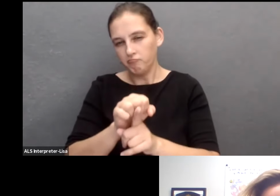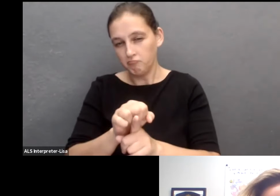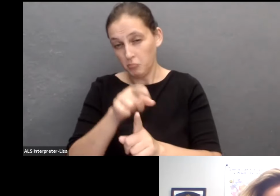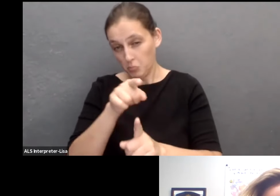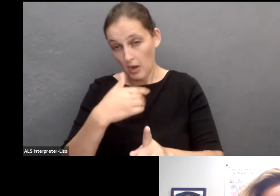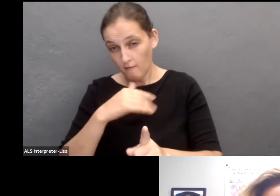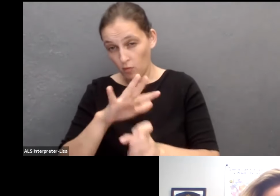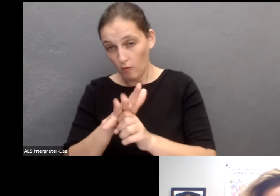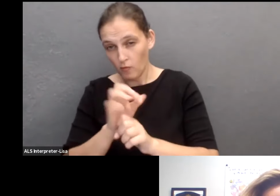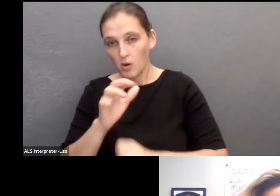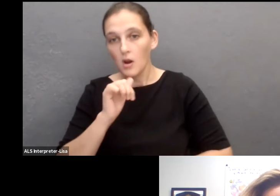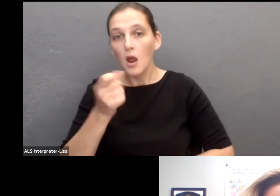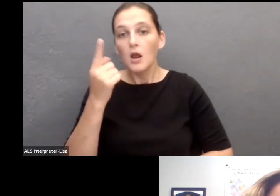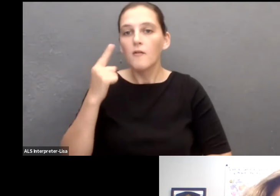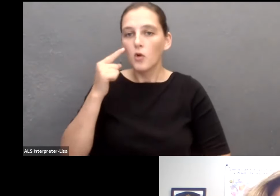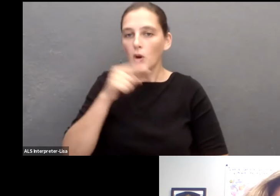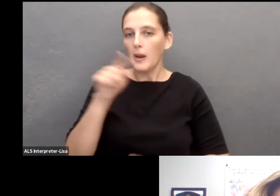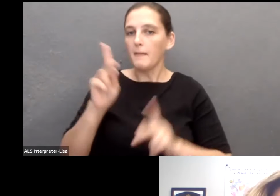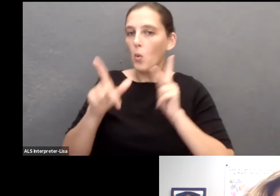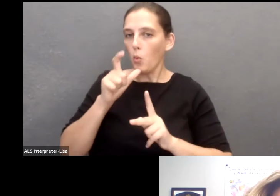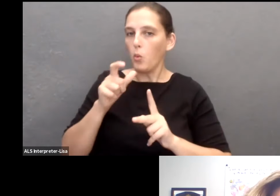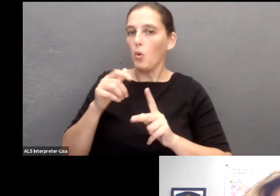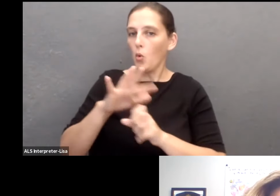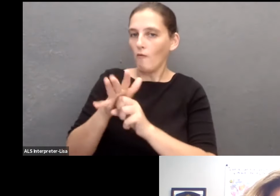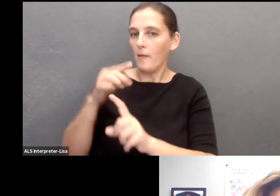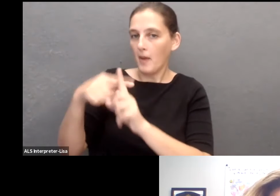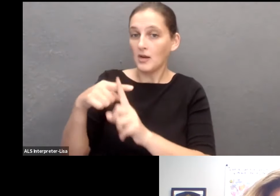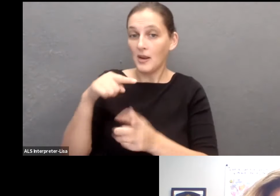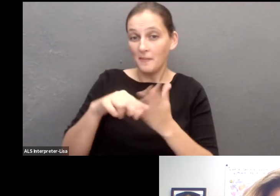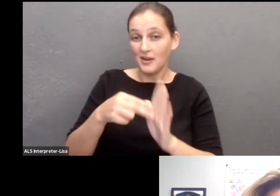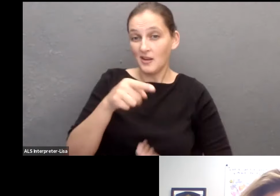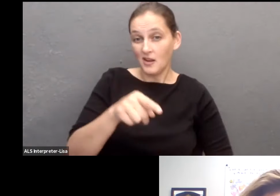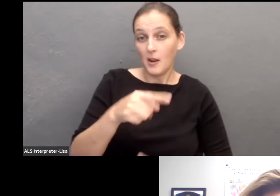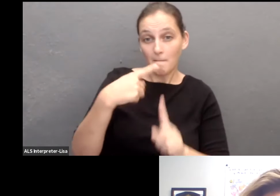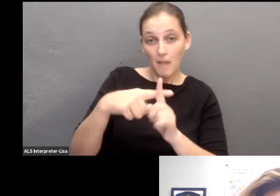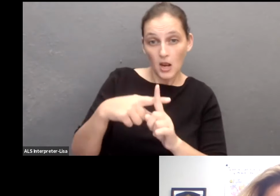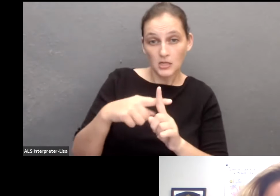this is for COVID positive people, so it will miss about 40% of COVID positive people.